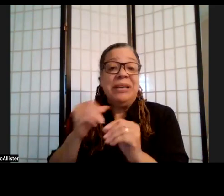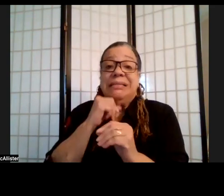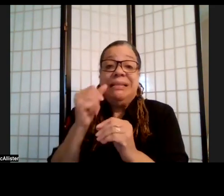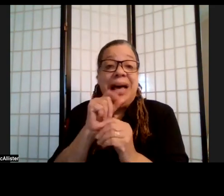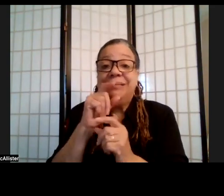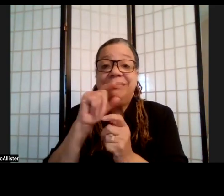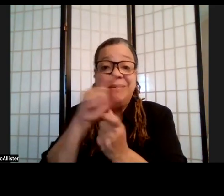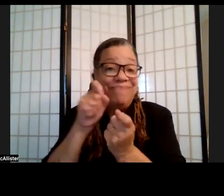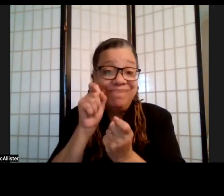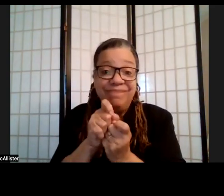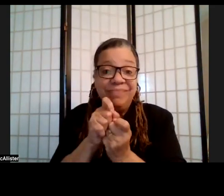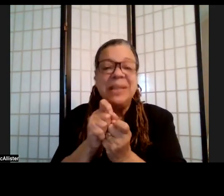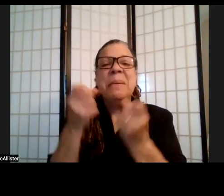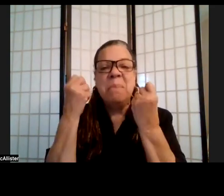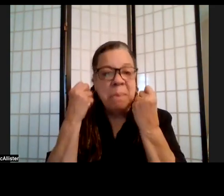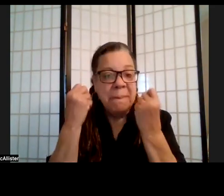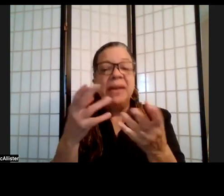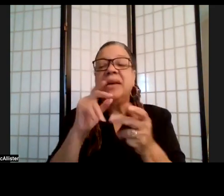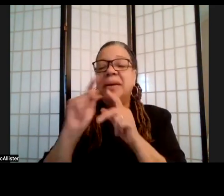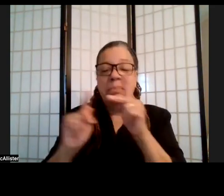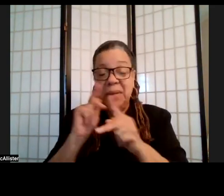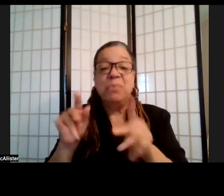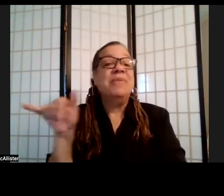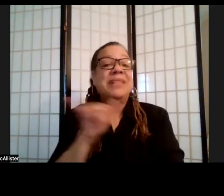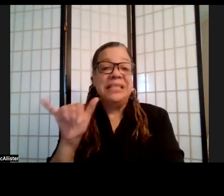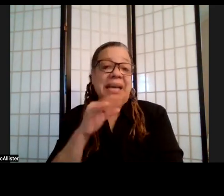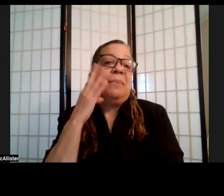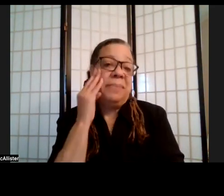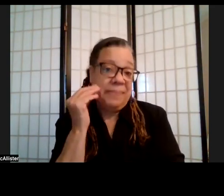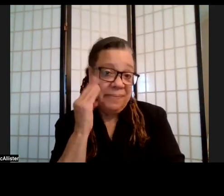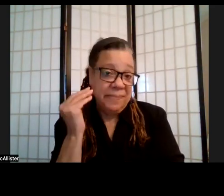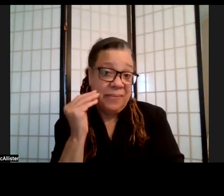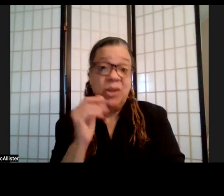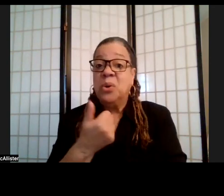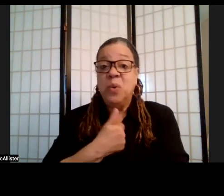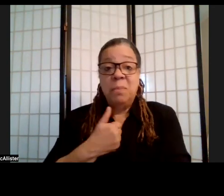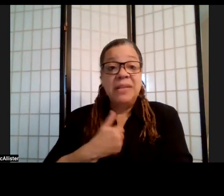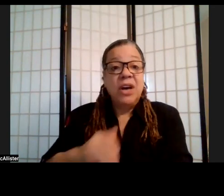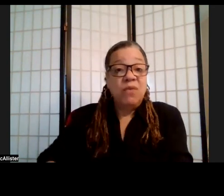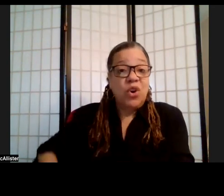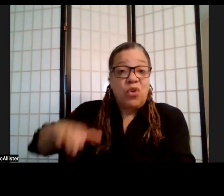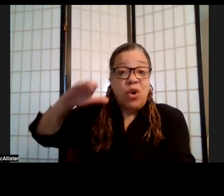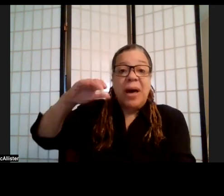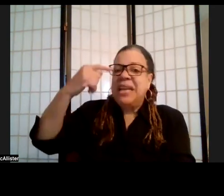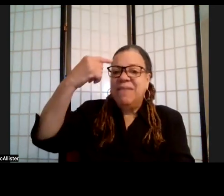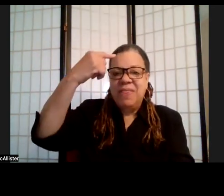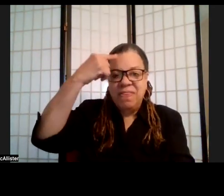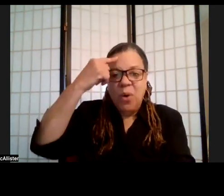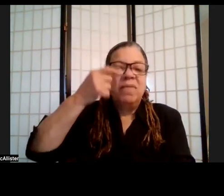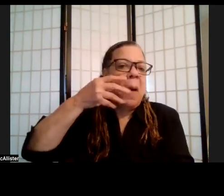and they ultimately affect everyone. When I was growing up I never realized that taking a spoonful of Septran for a runny nose was a problem. I